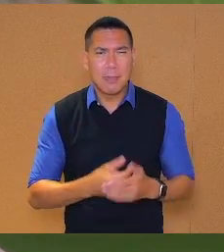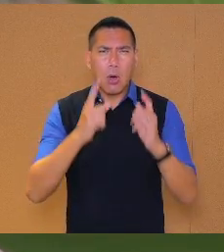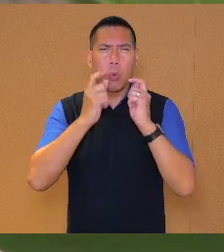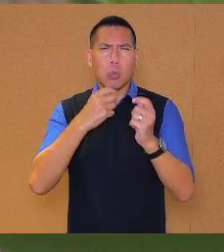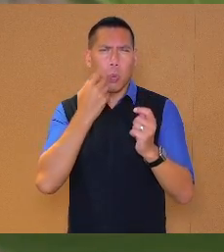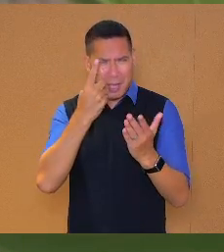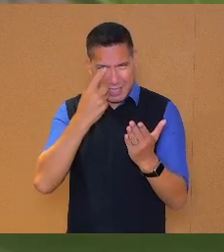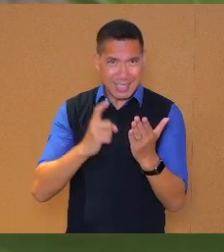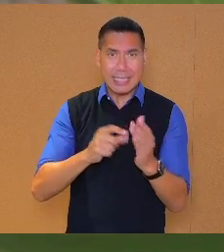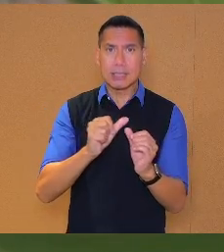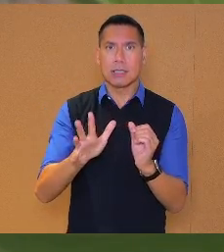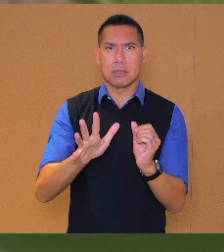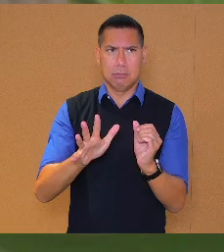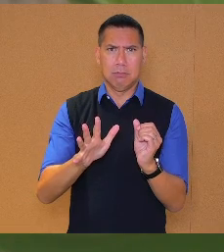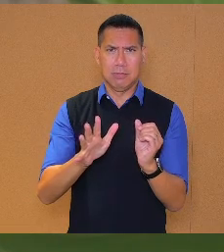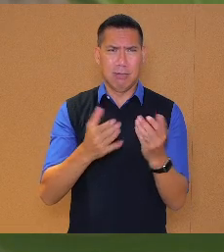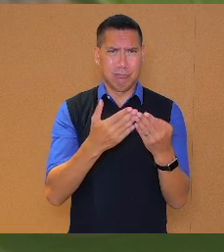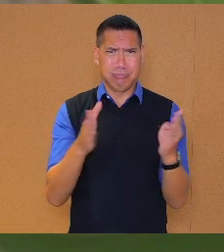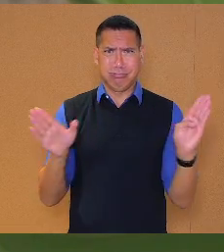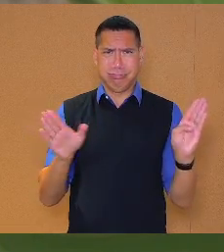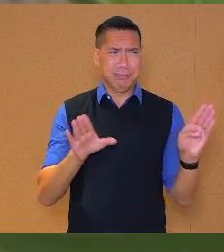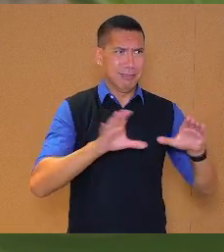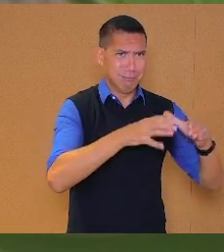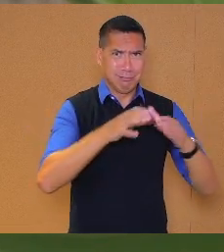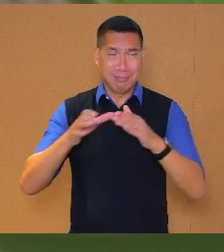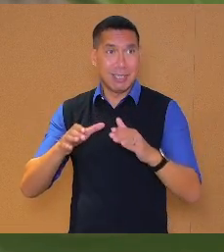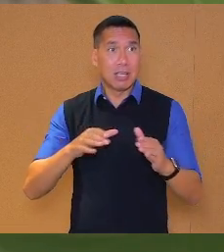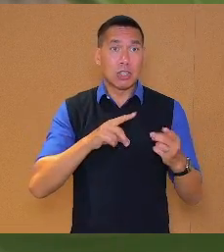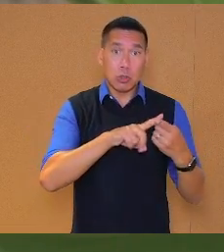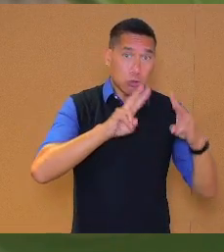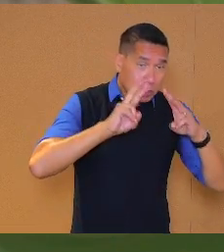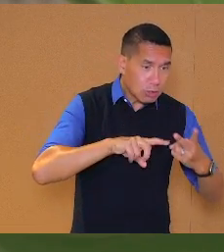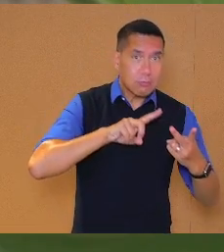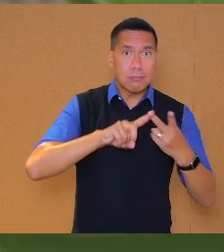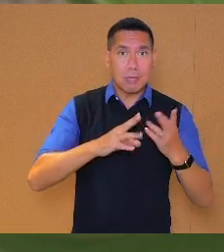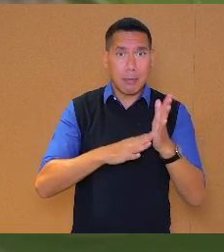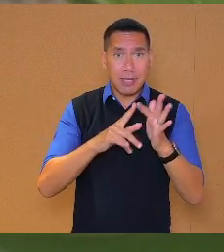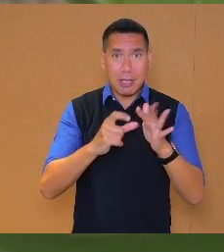excellence across a broad range of areas, whether it is through research, media, or community work.